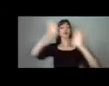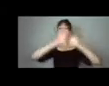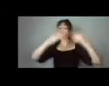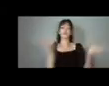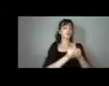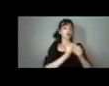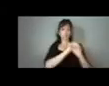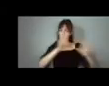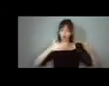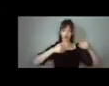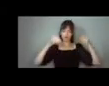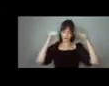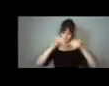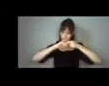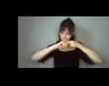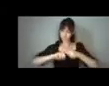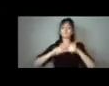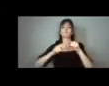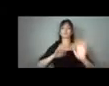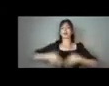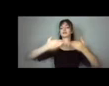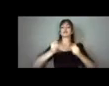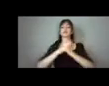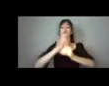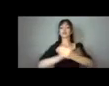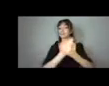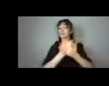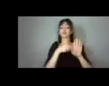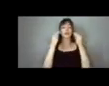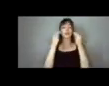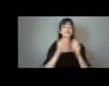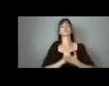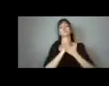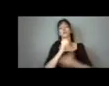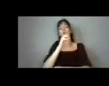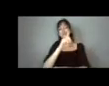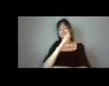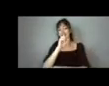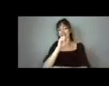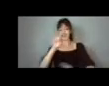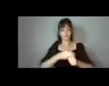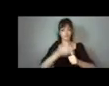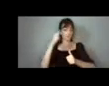to the delivery of the required legislation and to supporting the DSS in preparing for going live